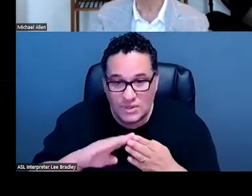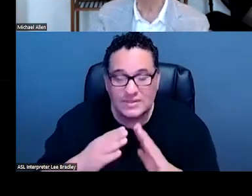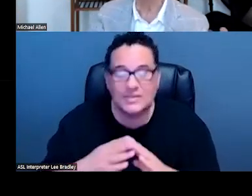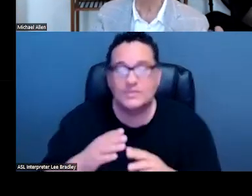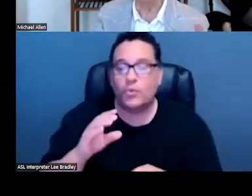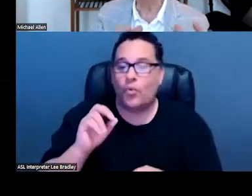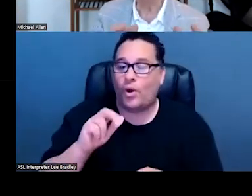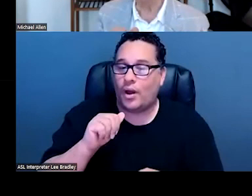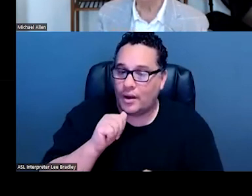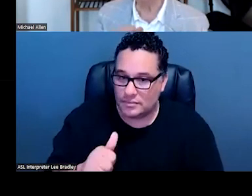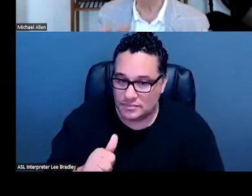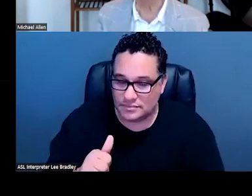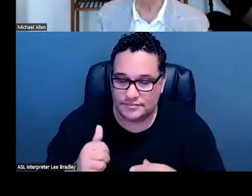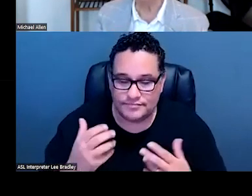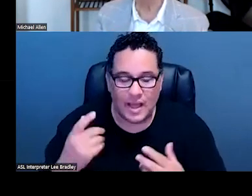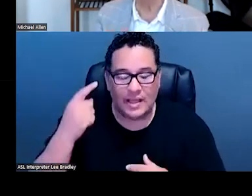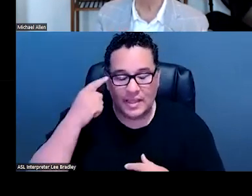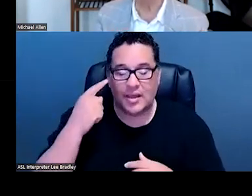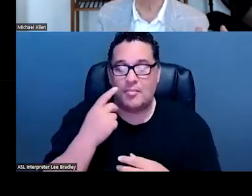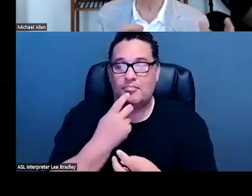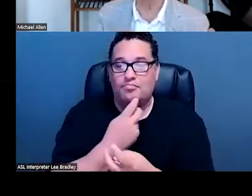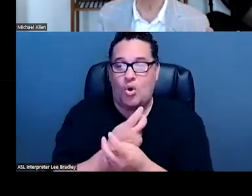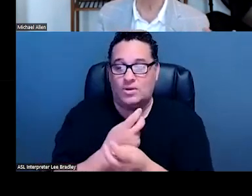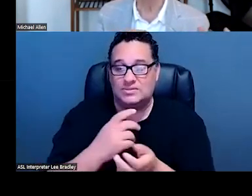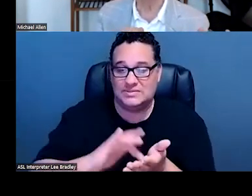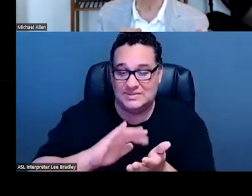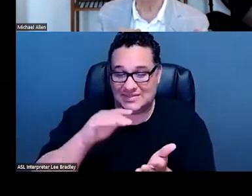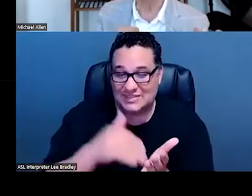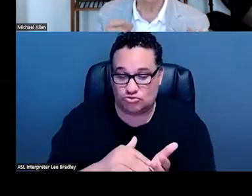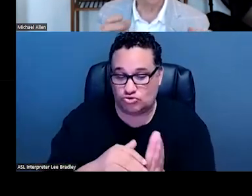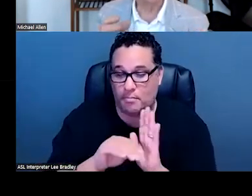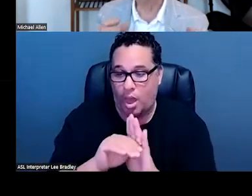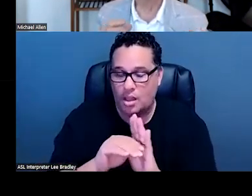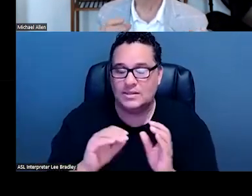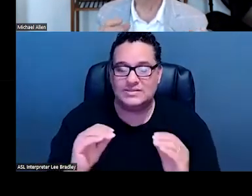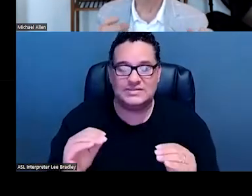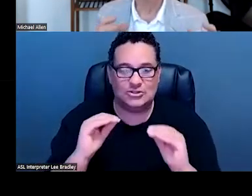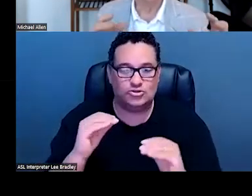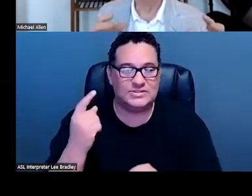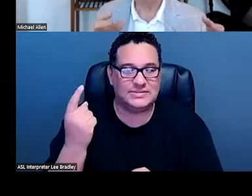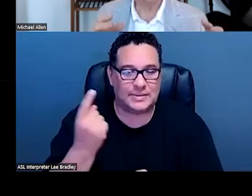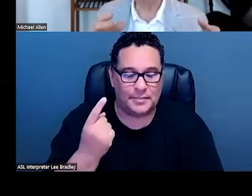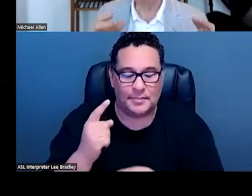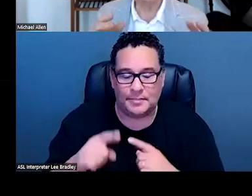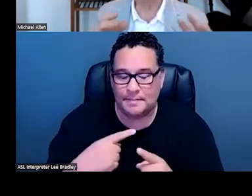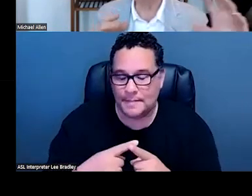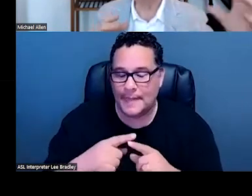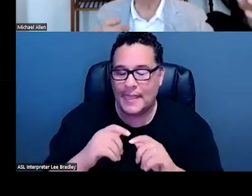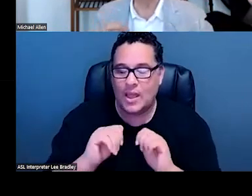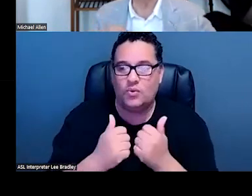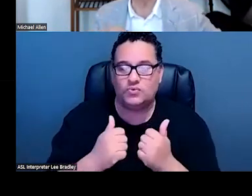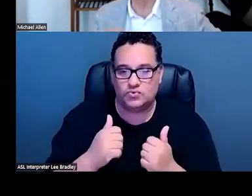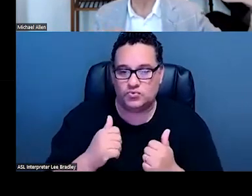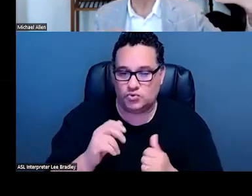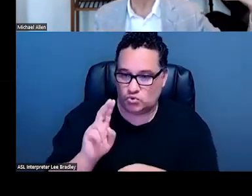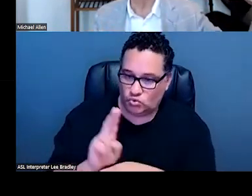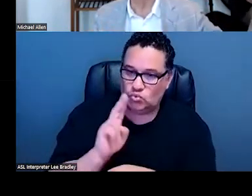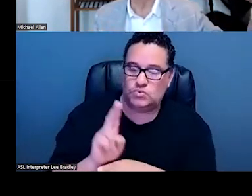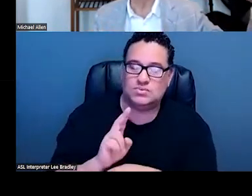SO I THINK THE POISON CENTER MODEL TEACHES US SOMETHING ABOUT HOW TO TAKE, EXPERTISE, IN A